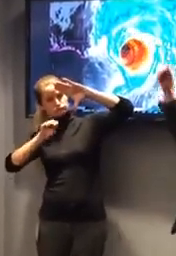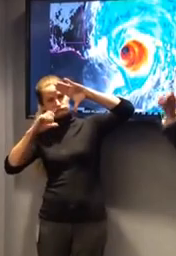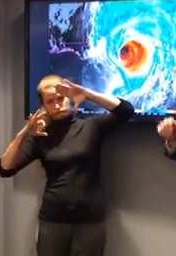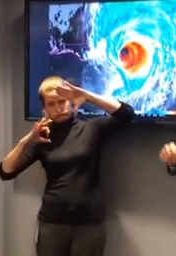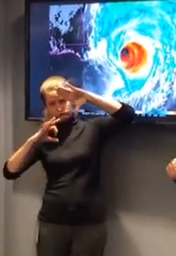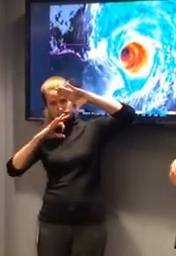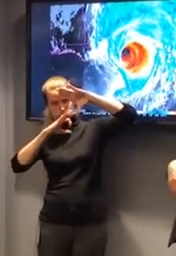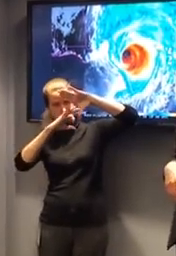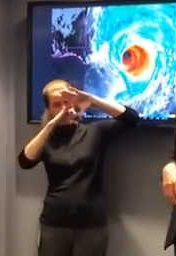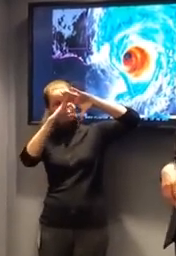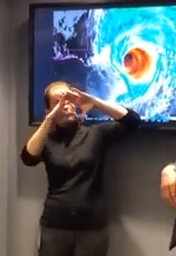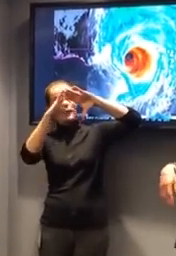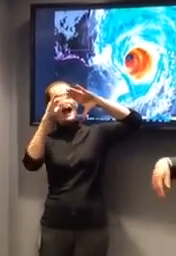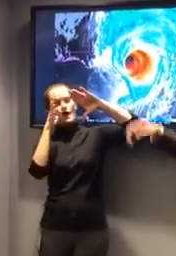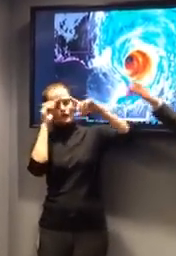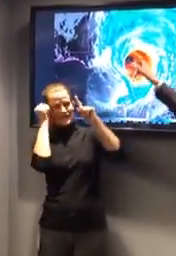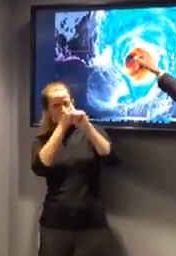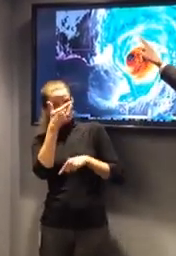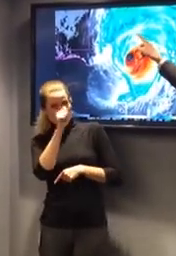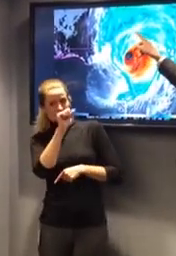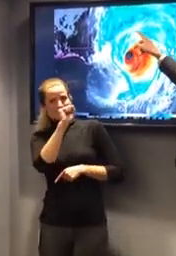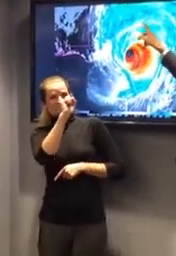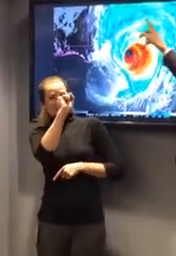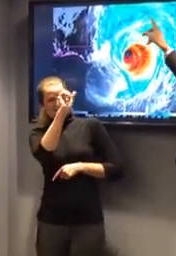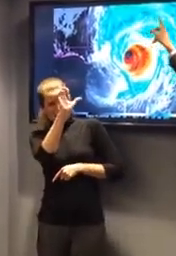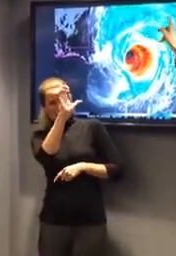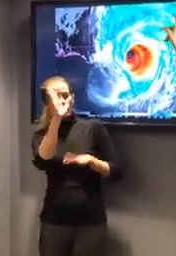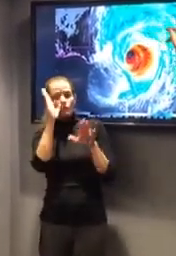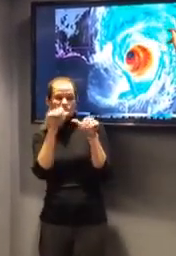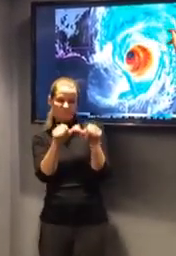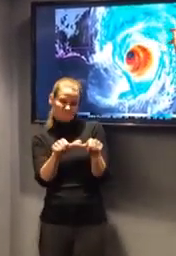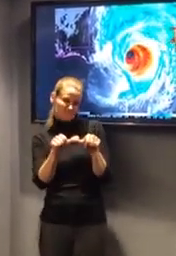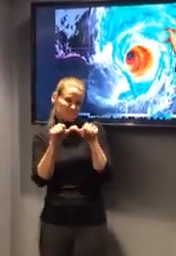as we go into the upcoming weekend, and certainly by the time we get into early next week it